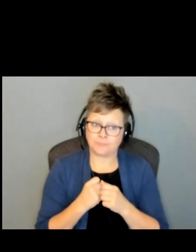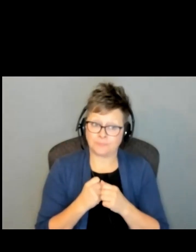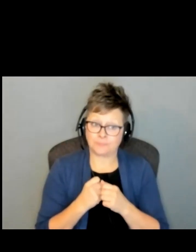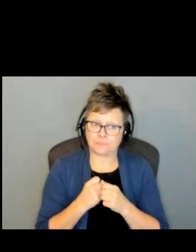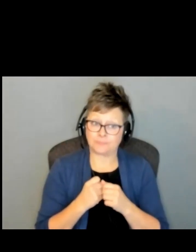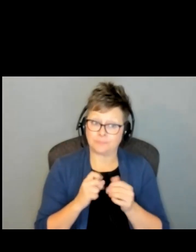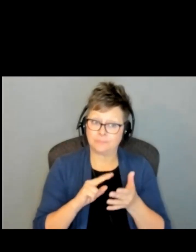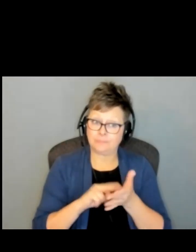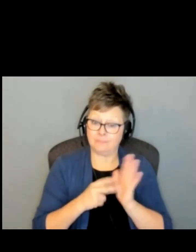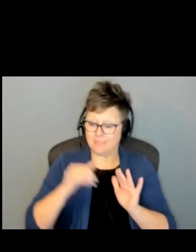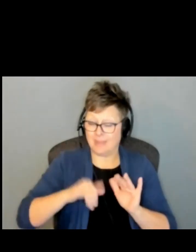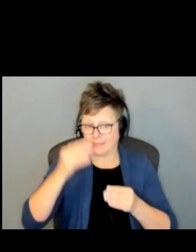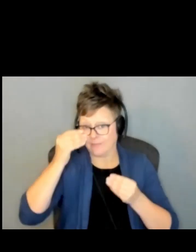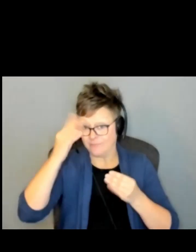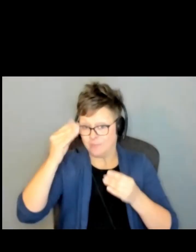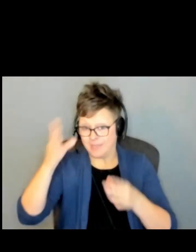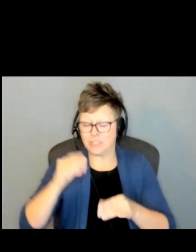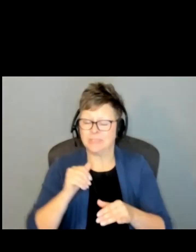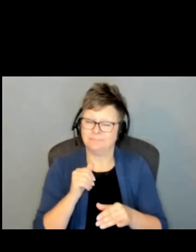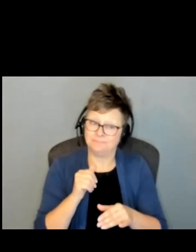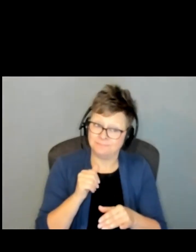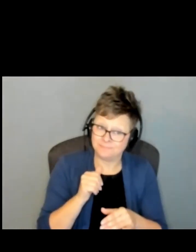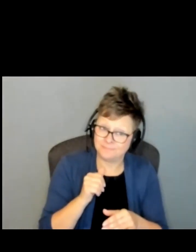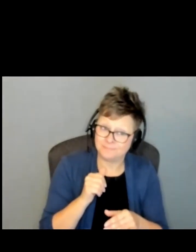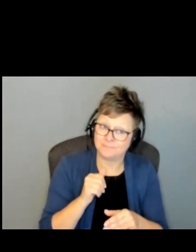become a trust destroyer in that space.